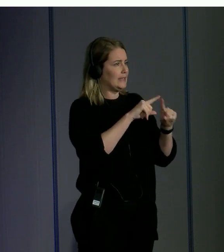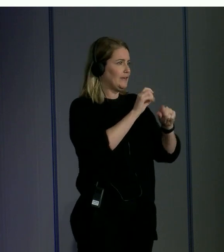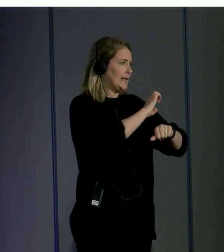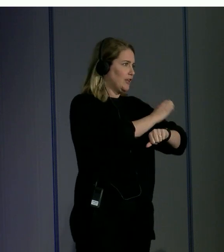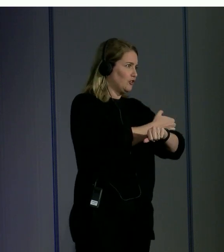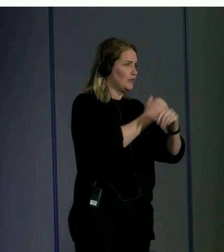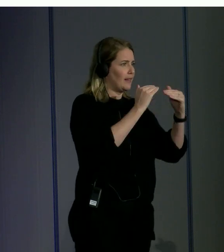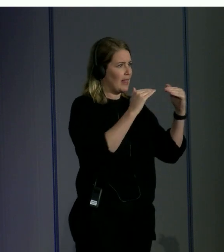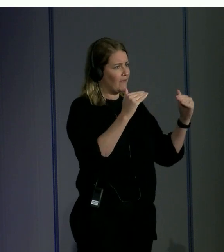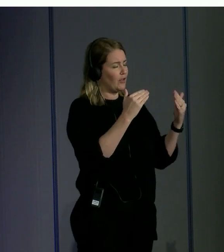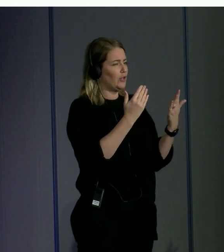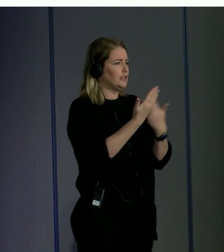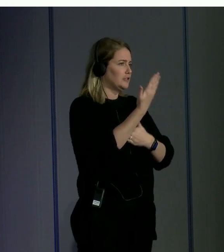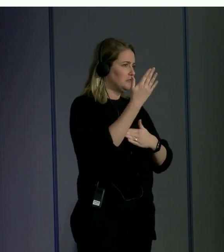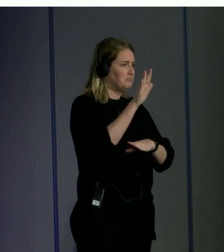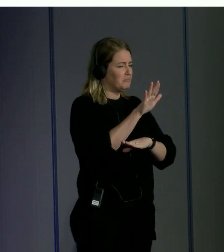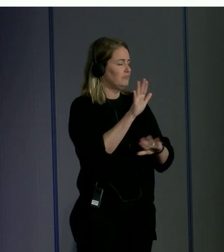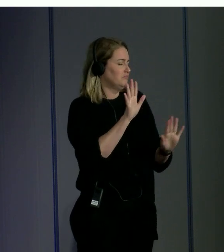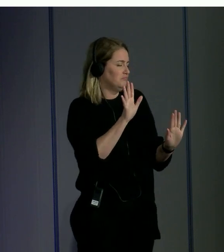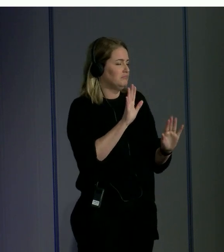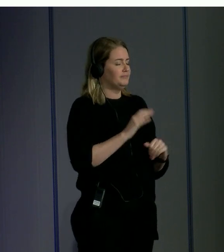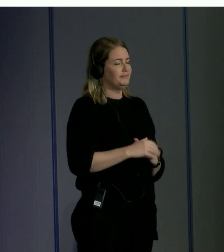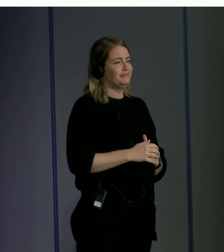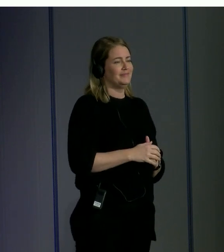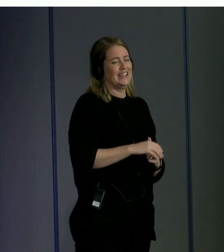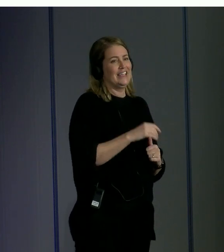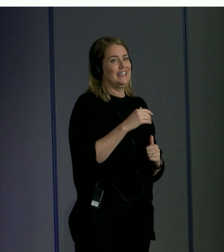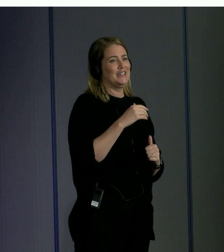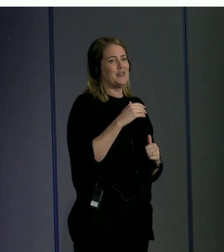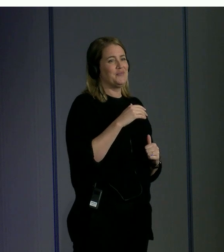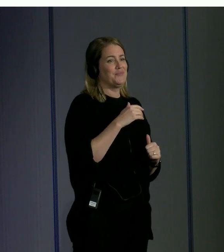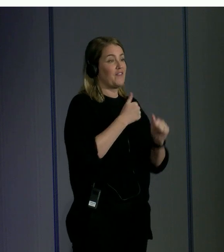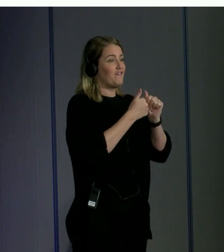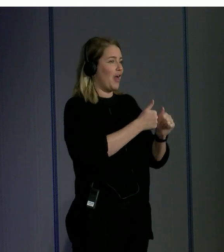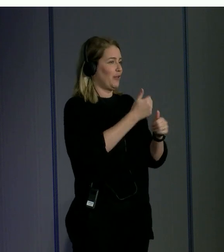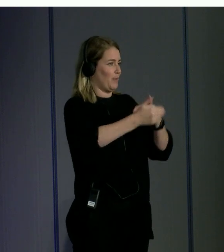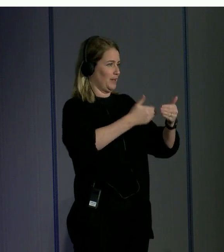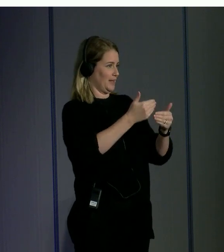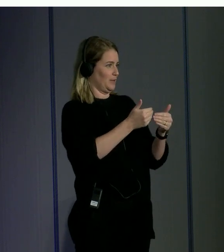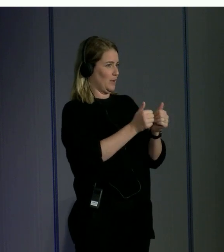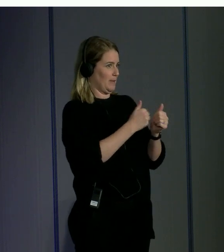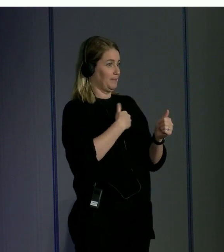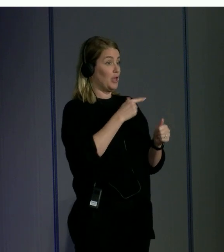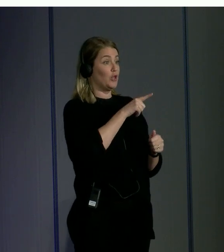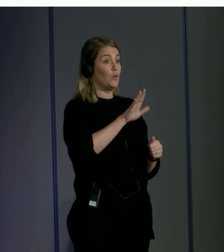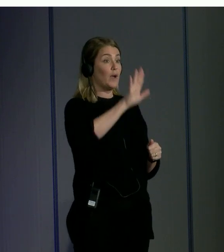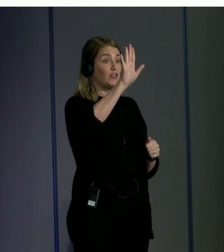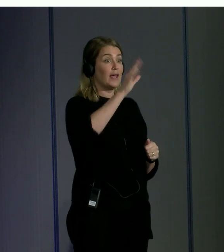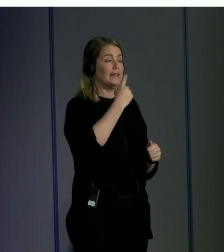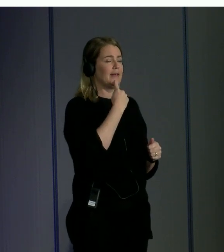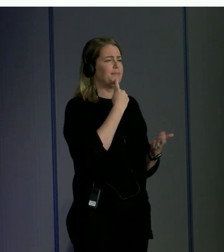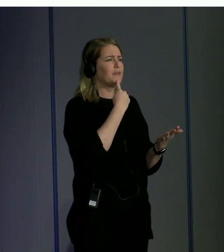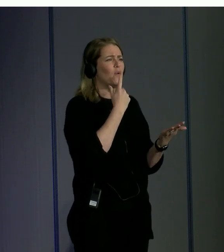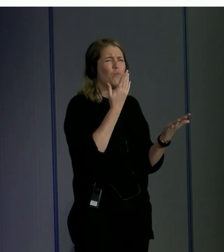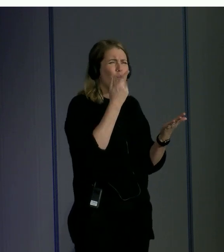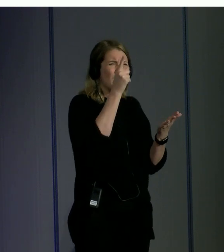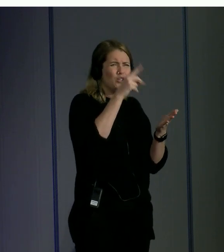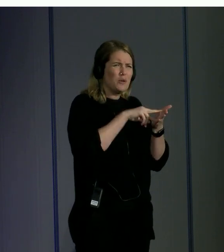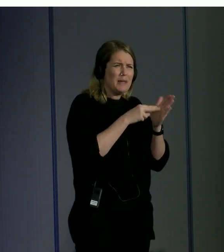Follow this with me and say raise your hand and say, what did you mean by that?